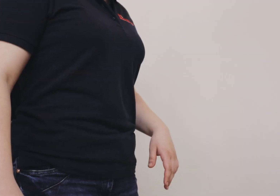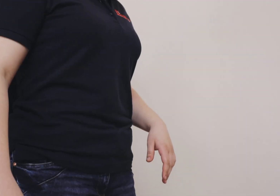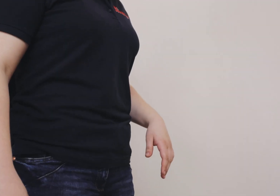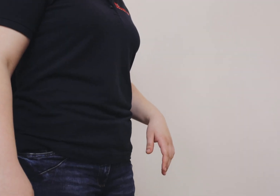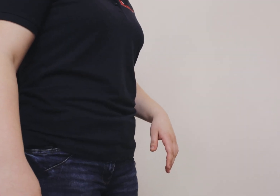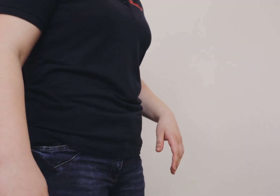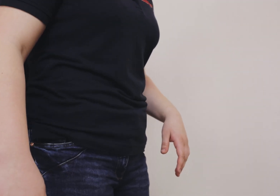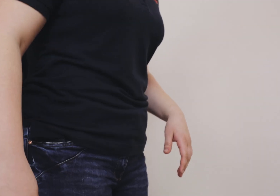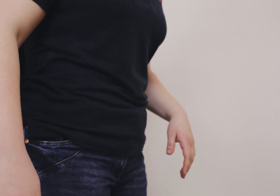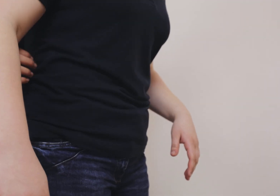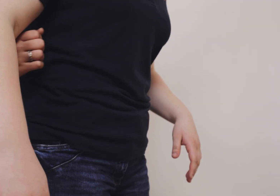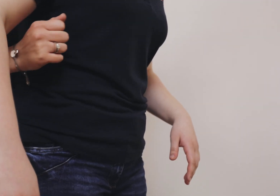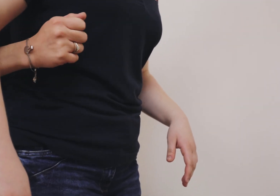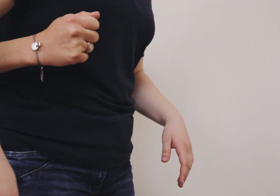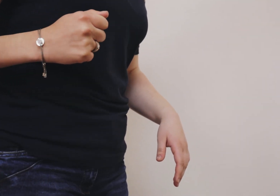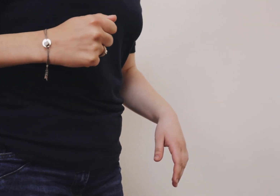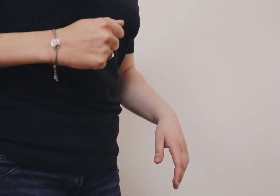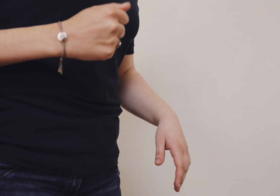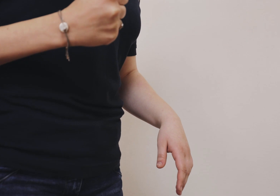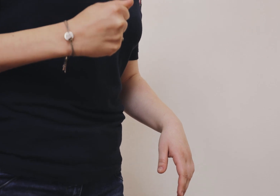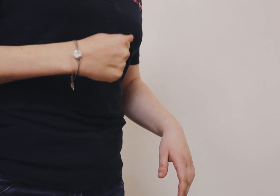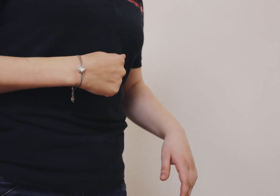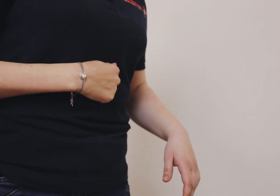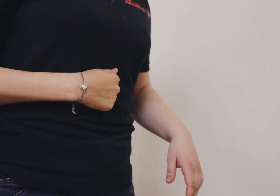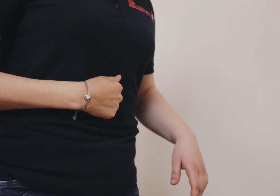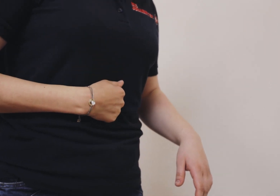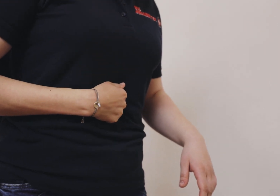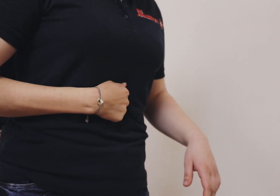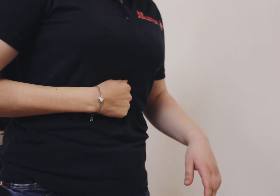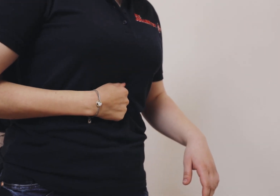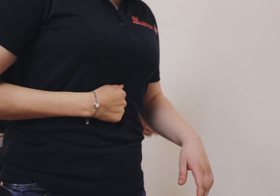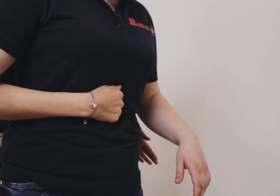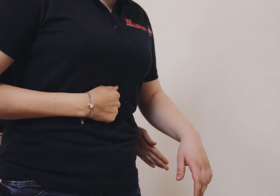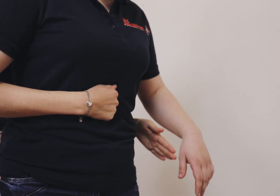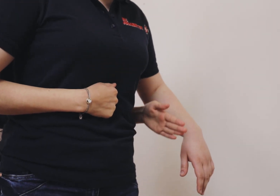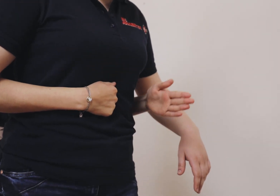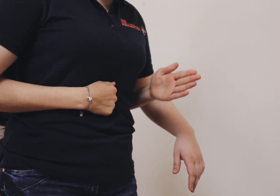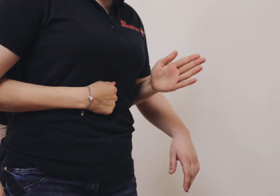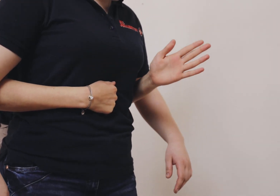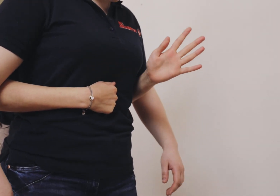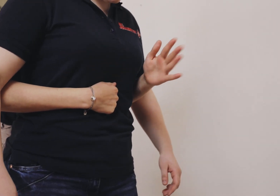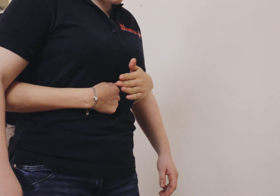Position yourself behind the person. Place your arms around the person's waist. Make a fist and place it just above the navel